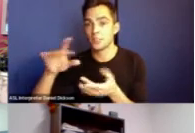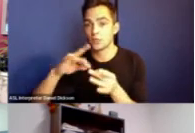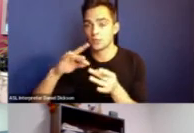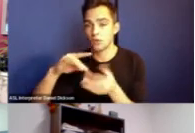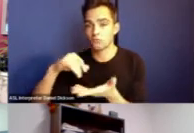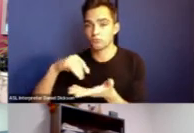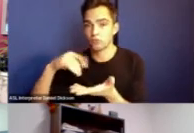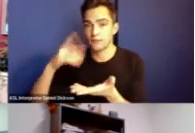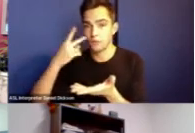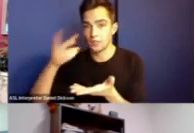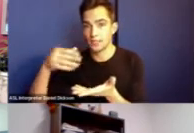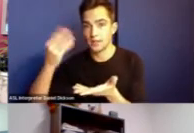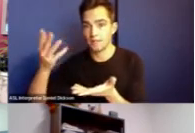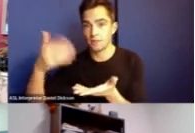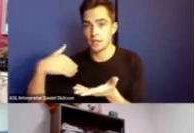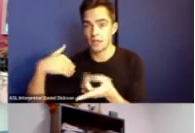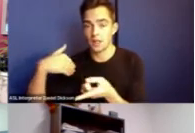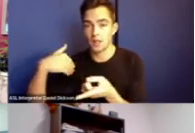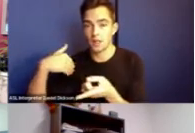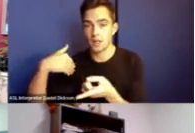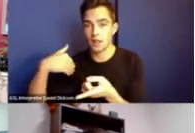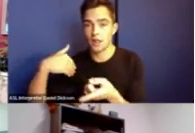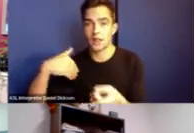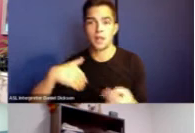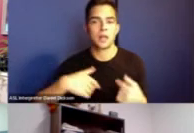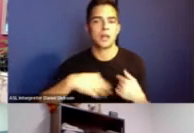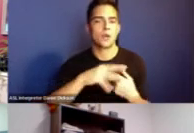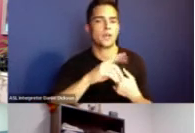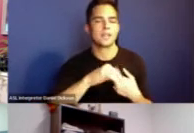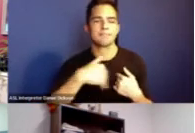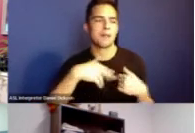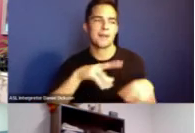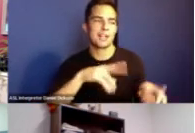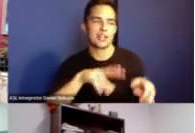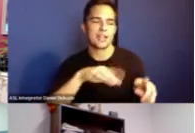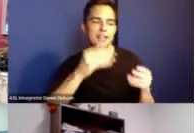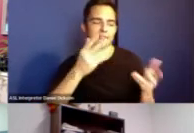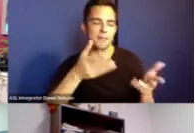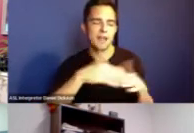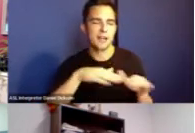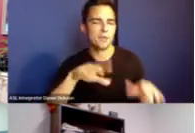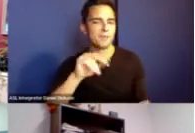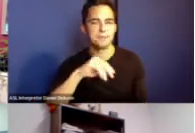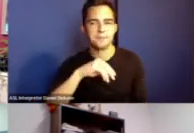Have you seen that data at all? Wendy Harrold: So we've not been looking at data? No. Amy Brinkley: I haven't seen